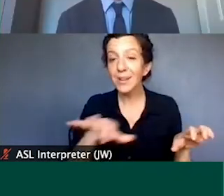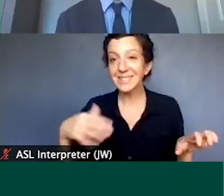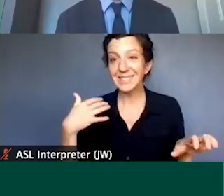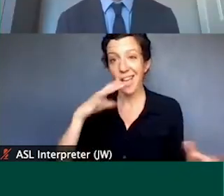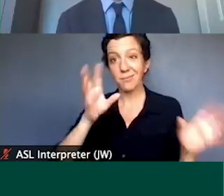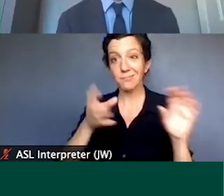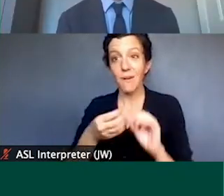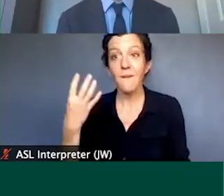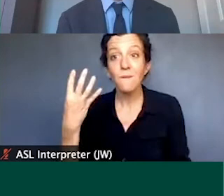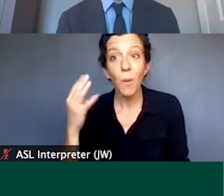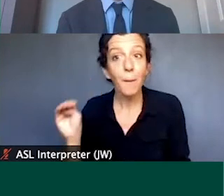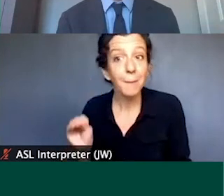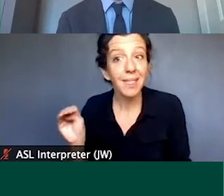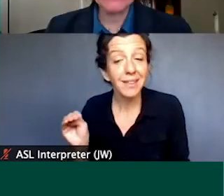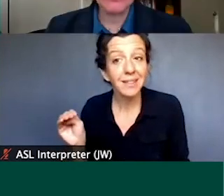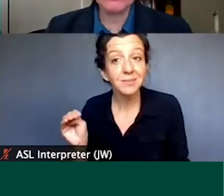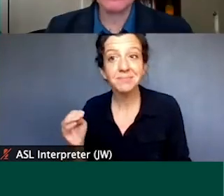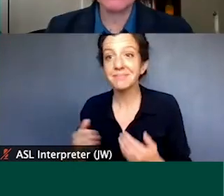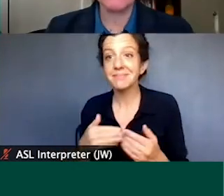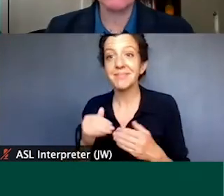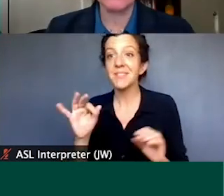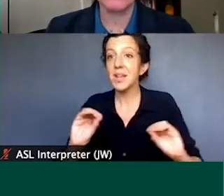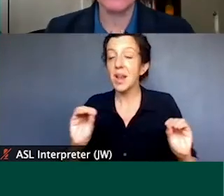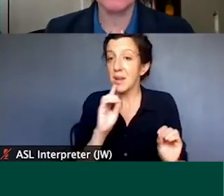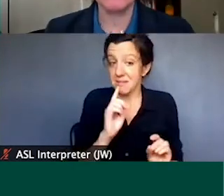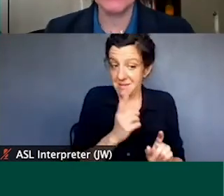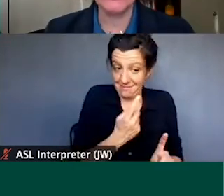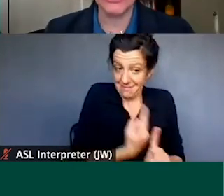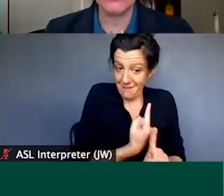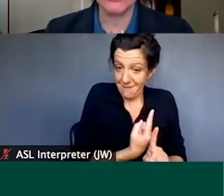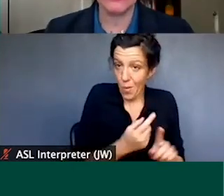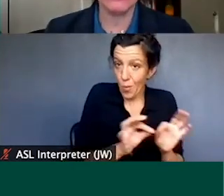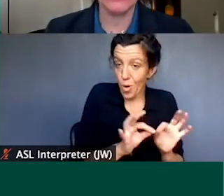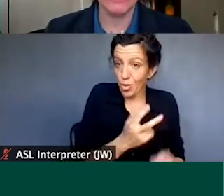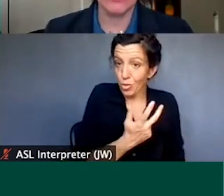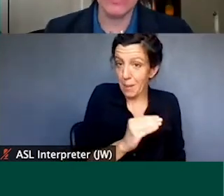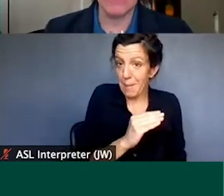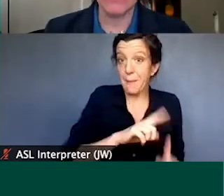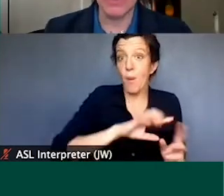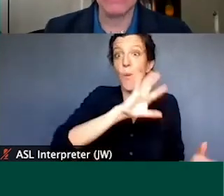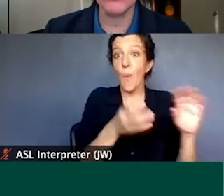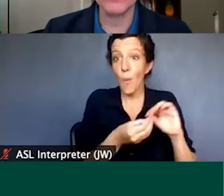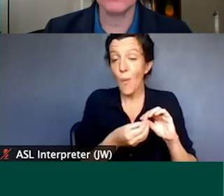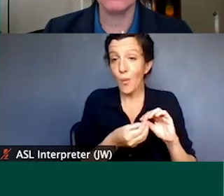Okay. Thank you. And then we have some questions about if it would lead to changing the other half of Prop 13.